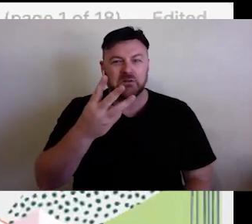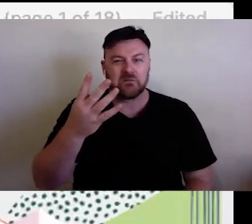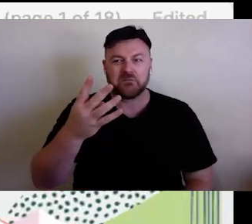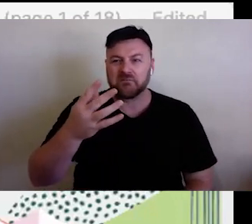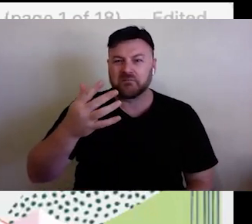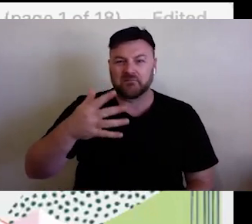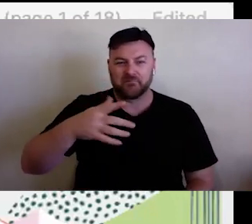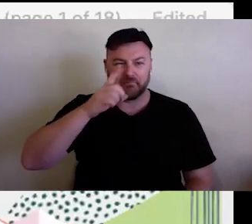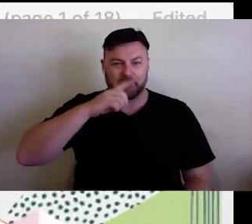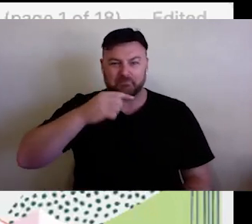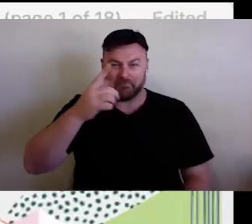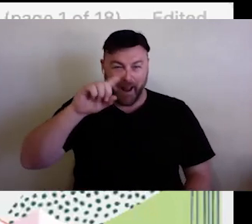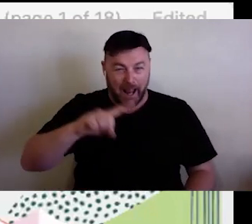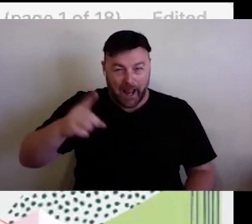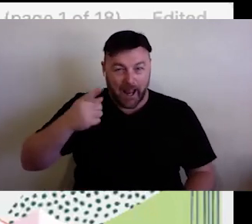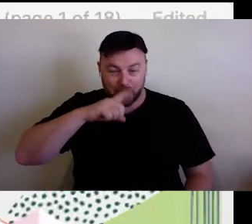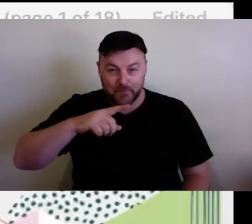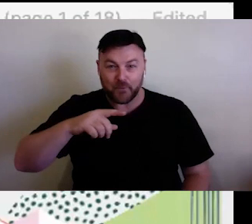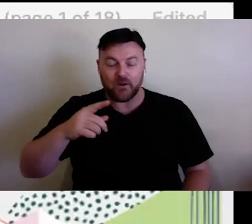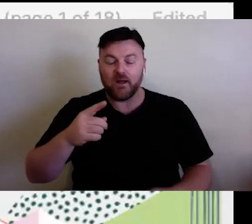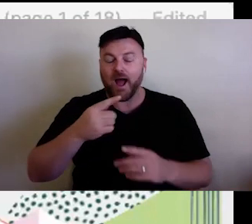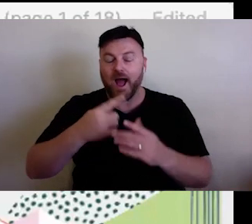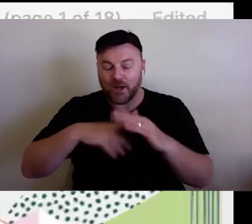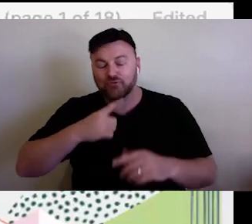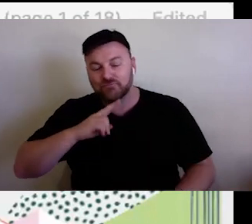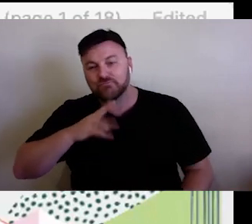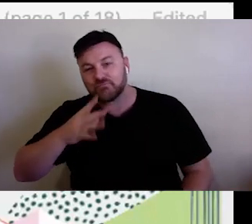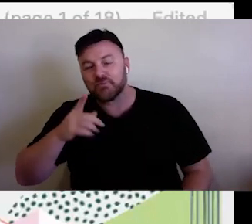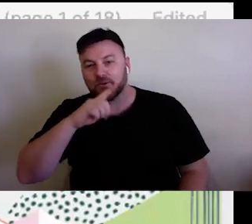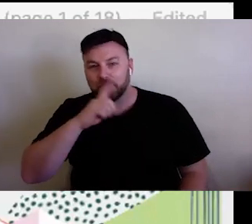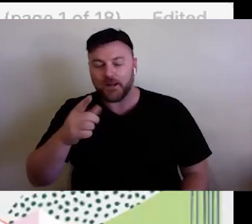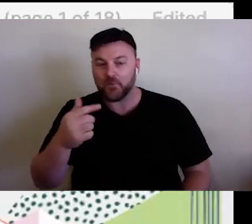audience engagement. Can you believe that? So let's see how we go.